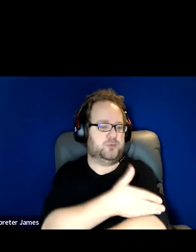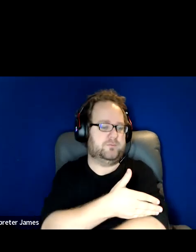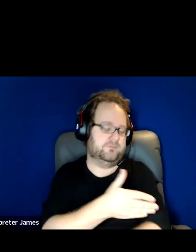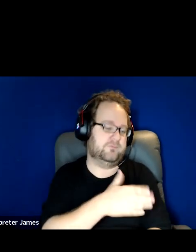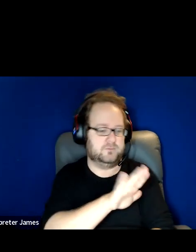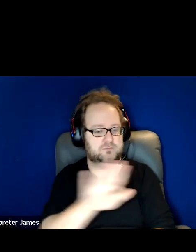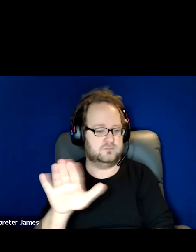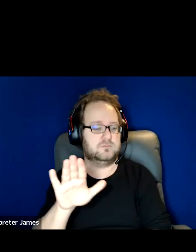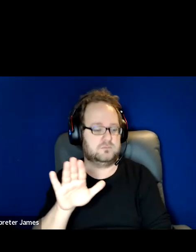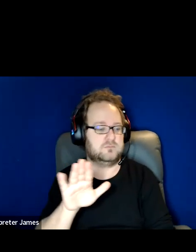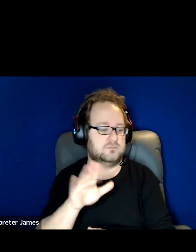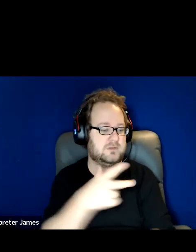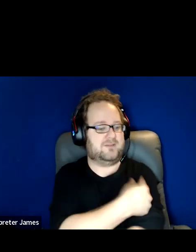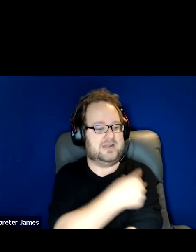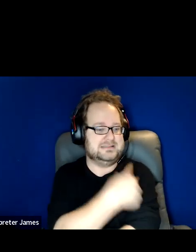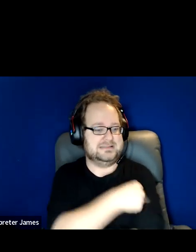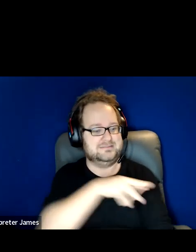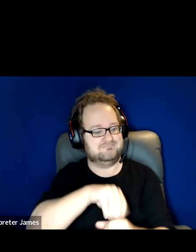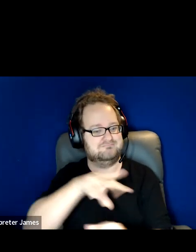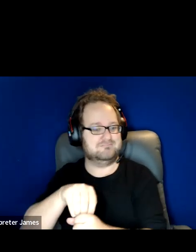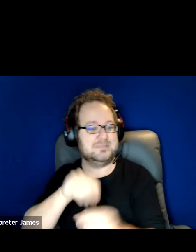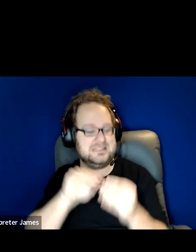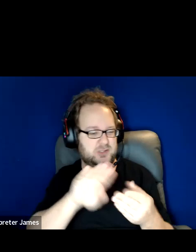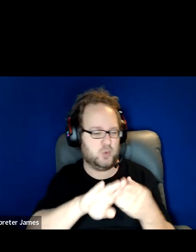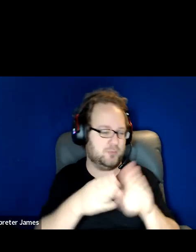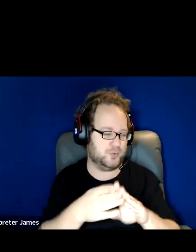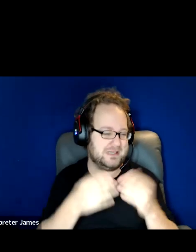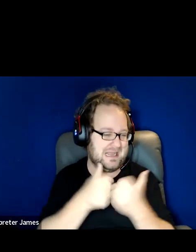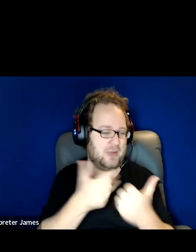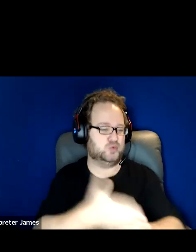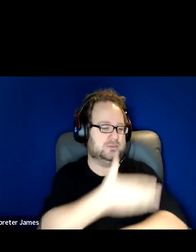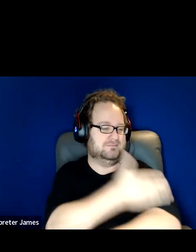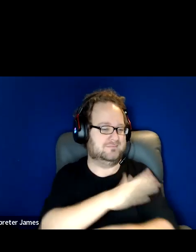can find a link to some of those resources in this slide.